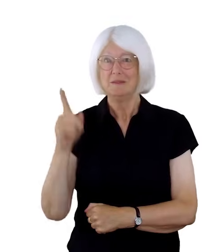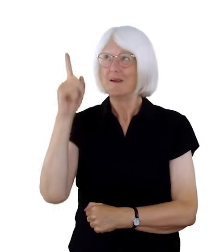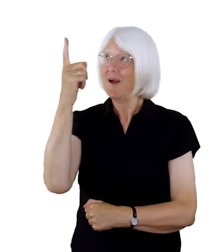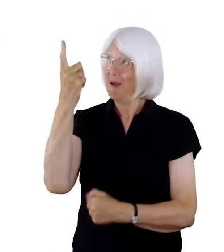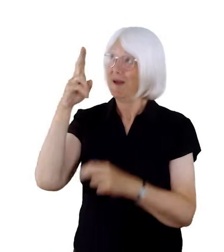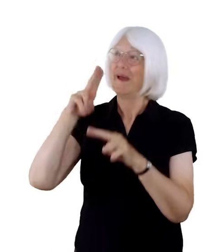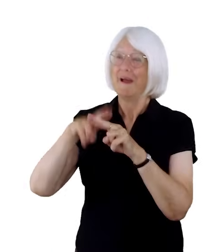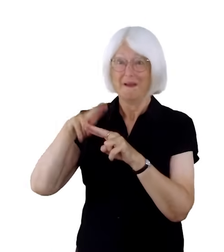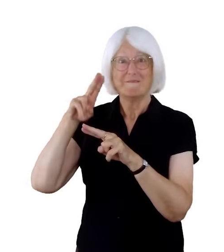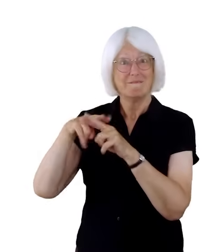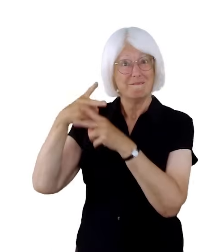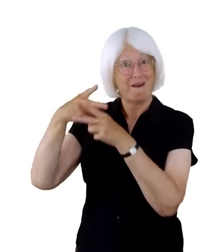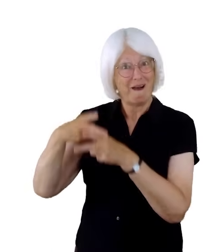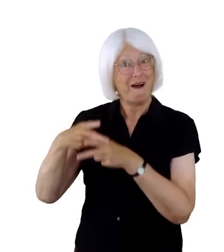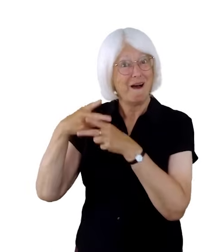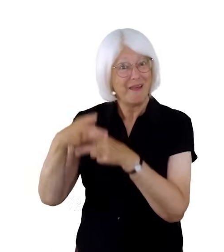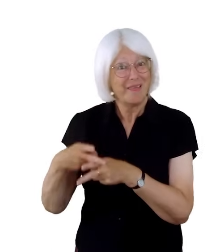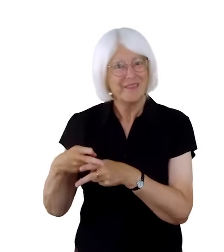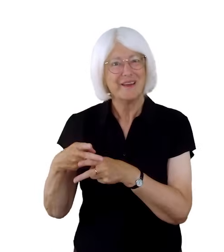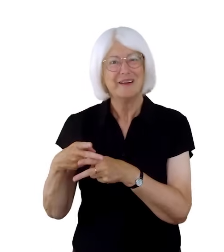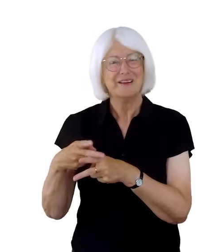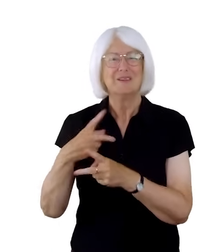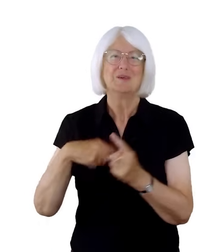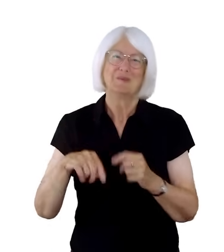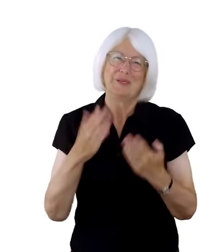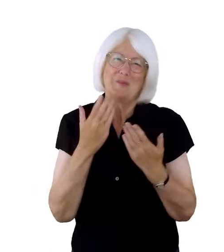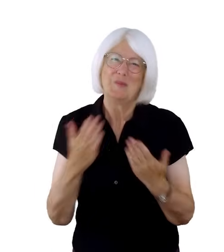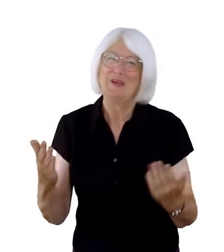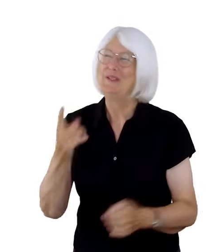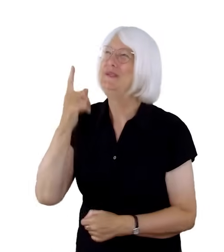Almighty God and Father